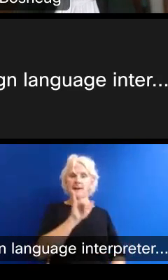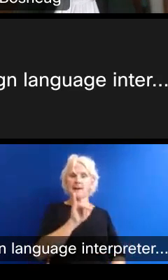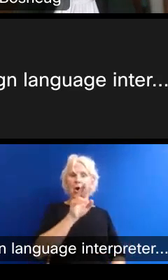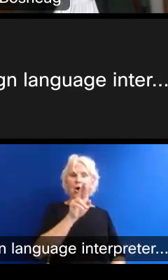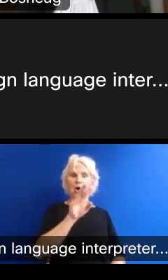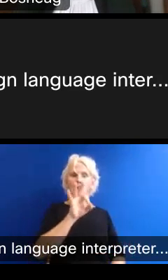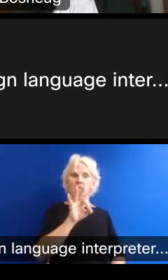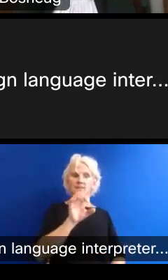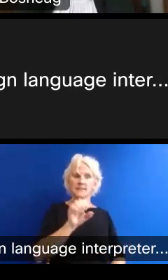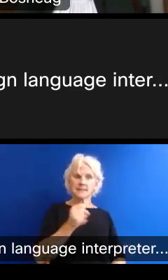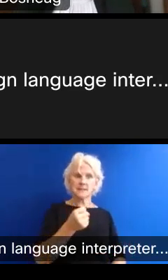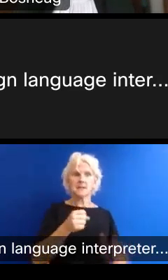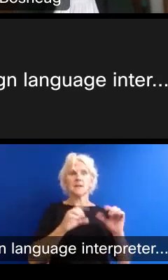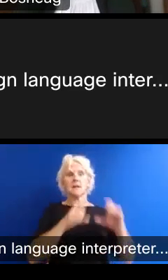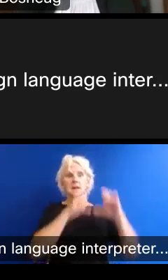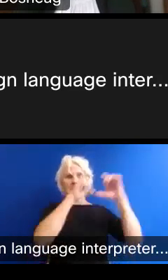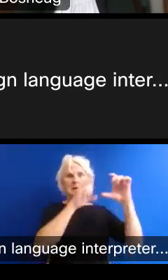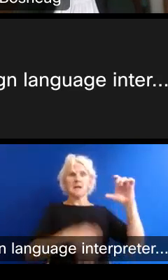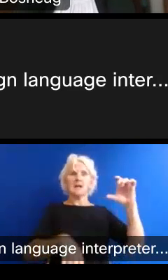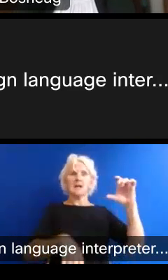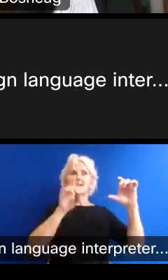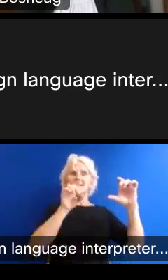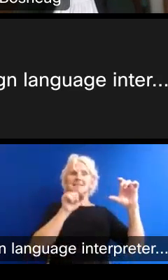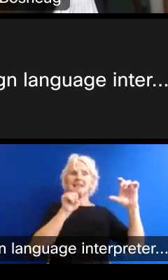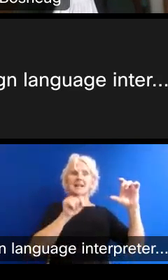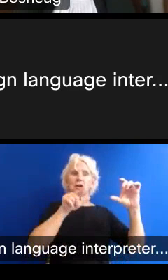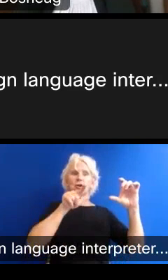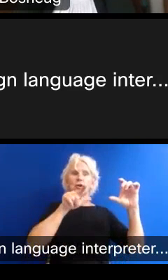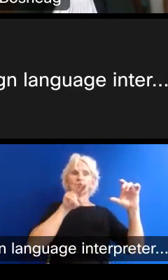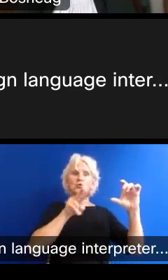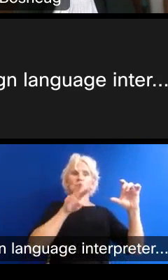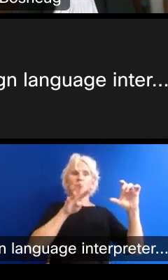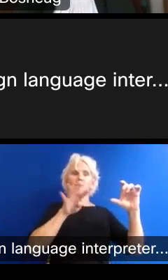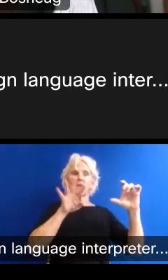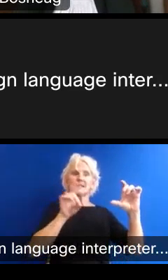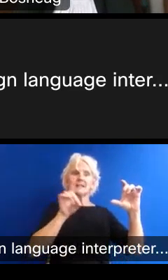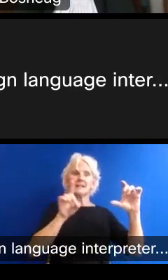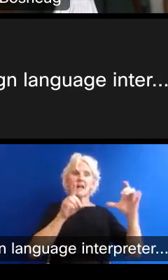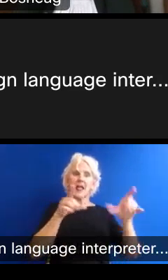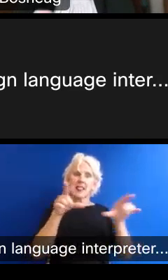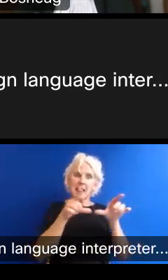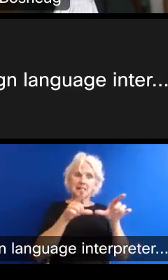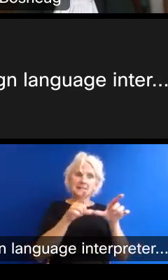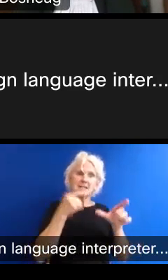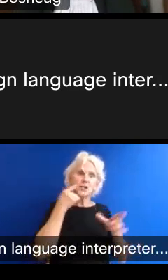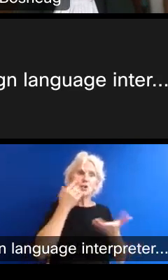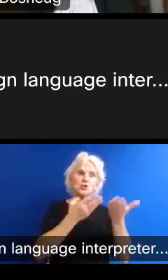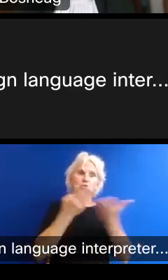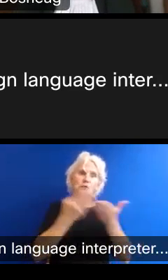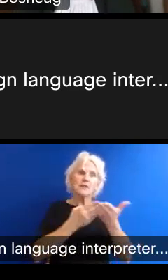from 245D licensed residential service terminations and suspensions, hospitals,